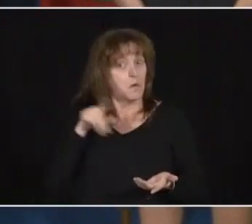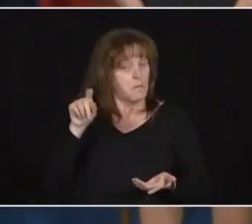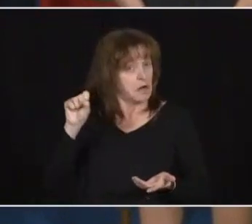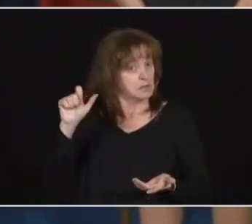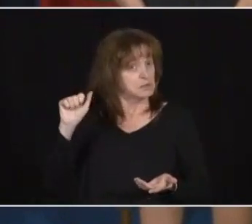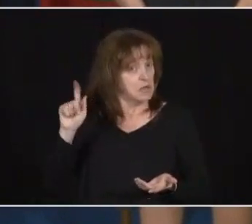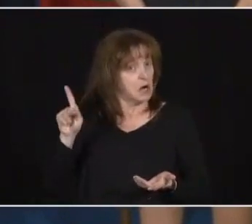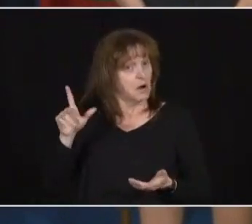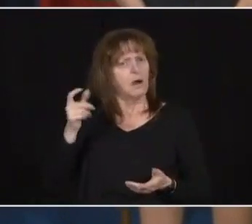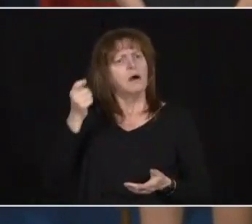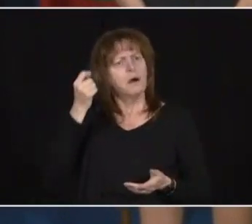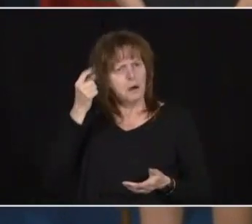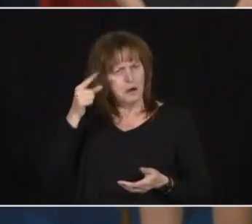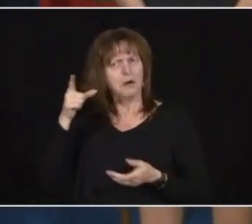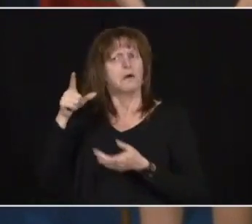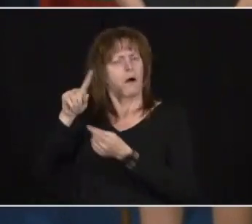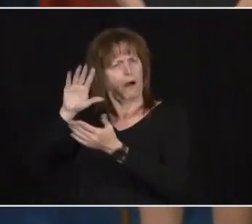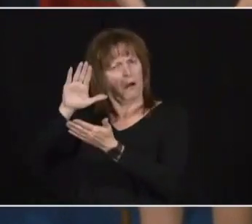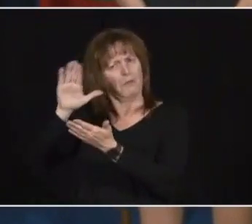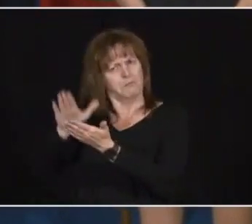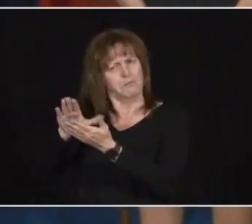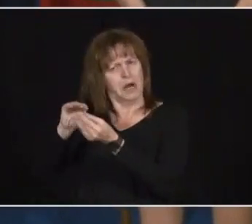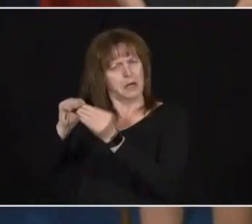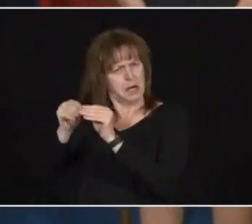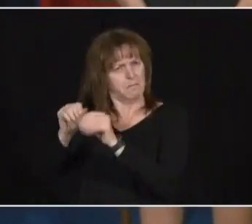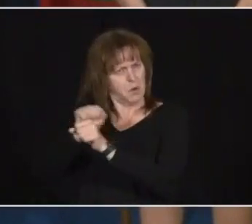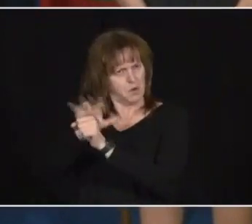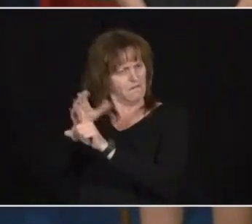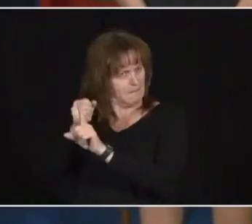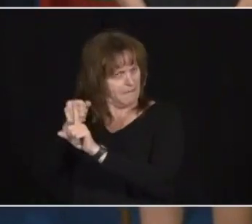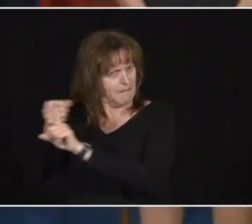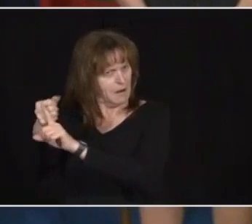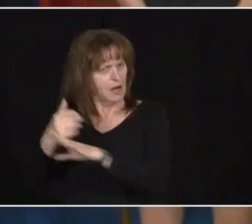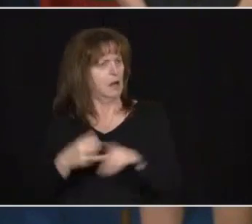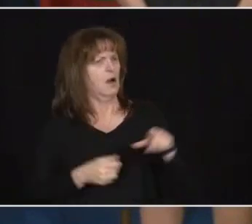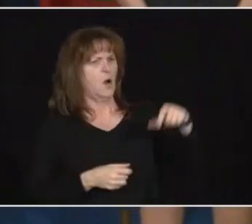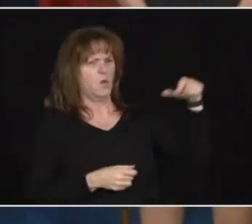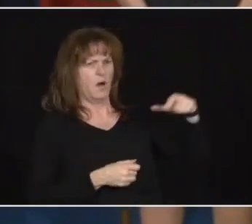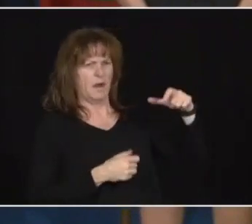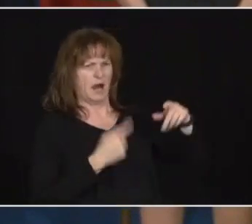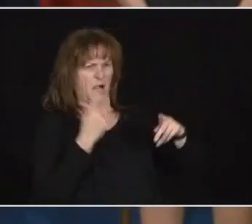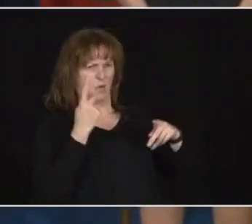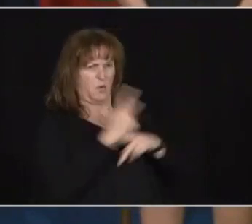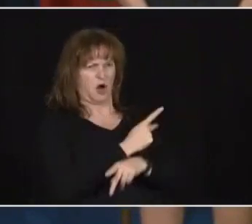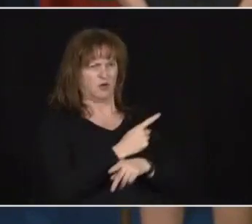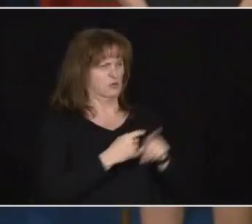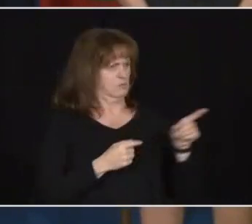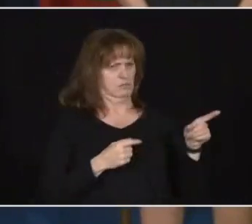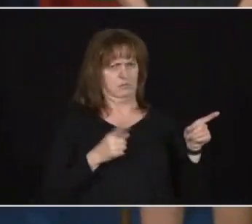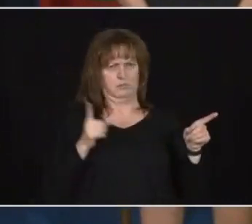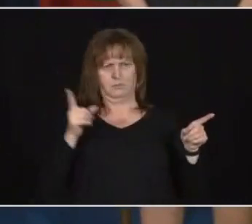with COVID-19, but Quebec is in worse shape. They're all moving towards opening with dates, with details.